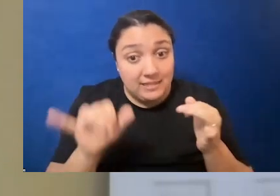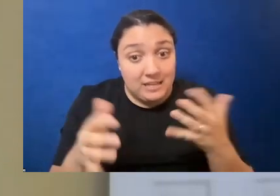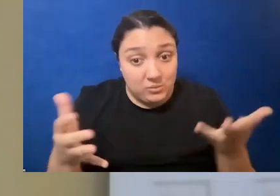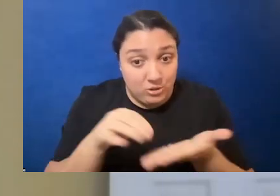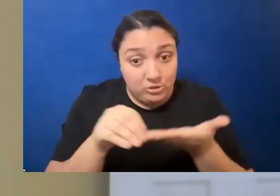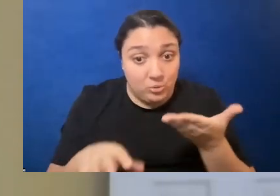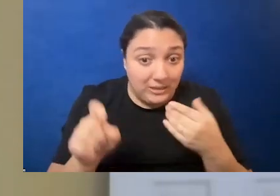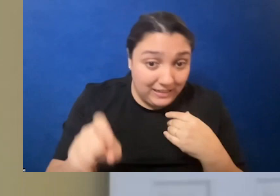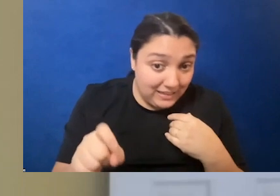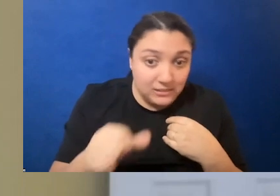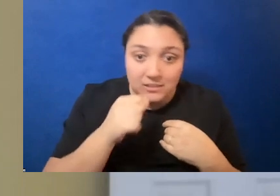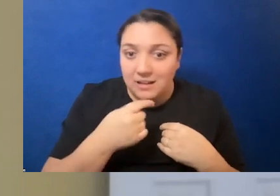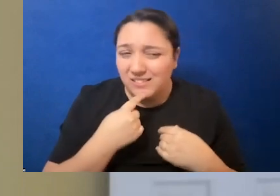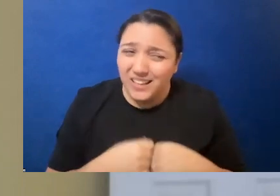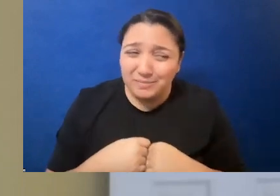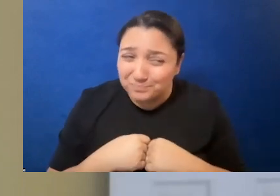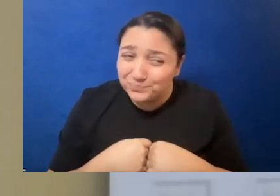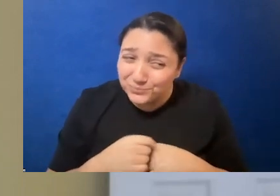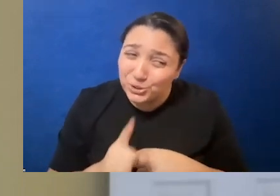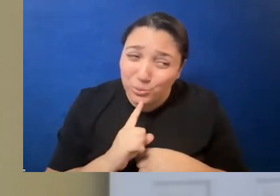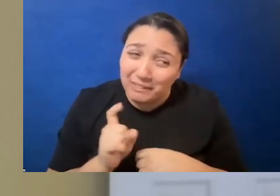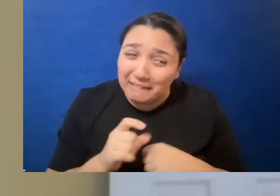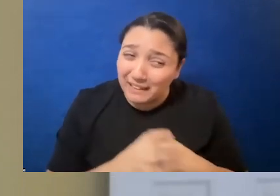THAT IS WHAT THE STUDENTS NEEDS AND NOT SAYING DO YOU REALLY